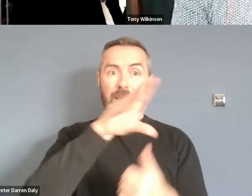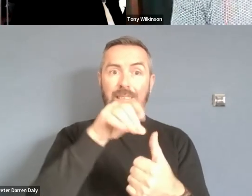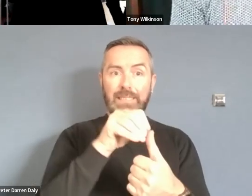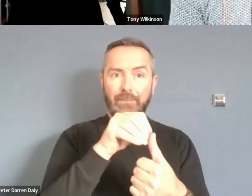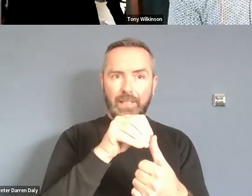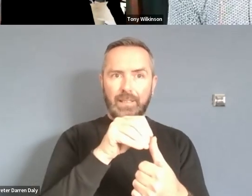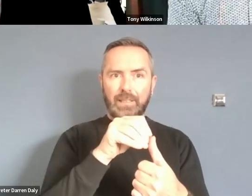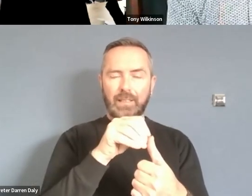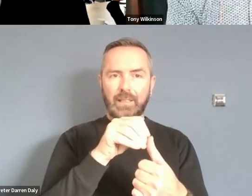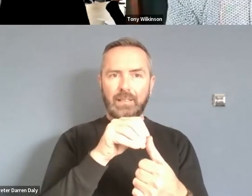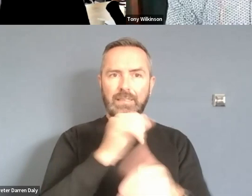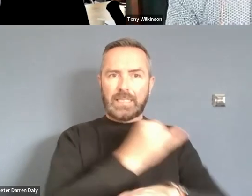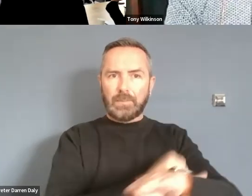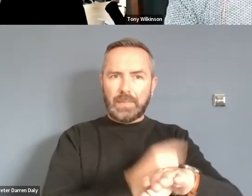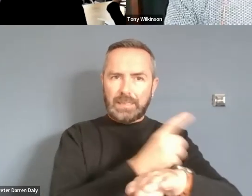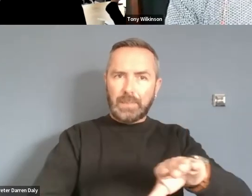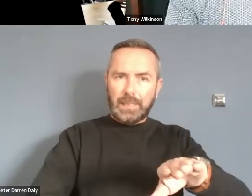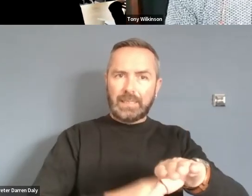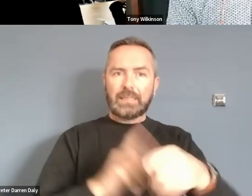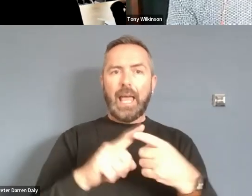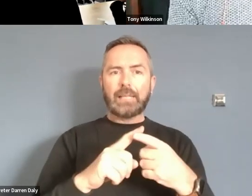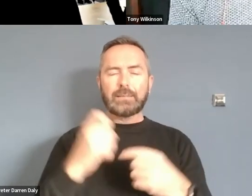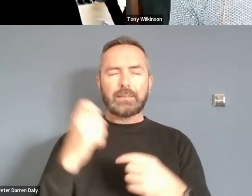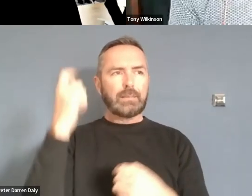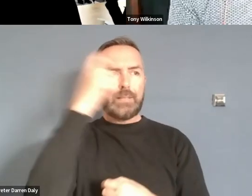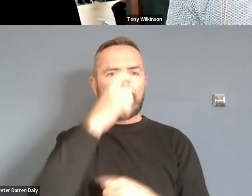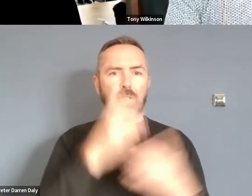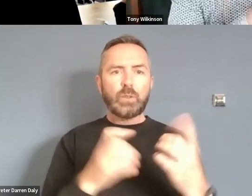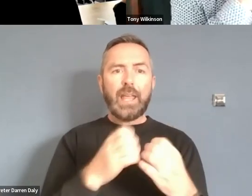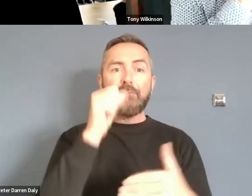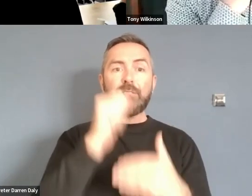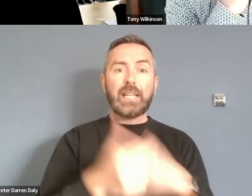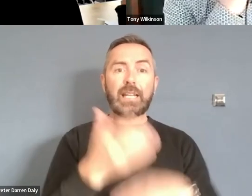also about difficulties doing everyday tasks, so two different questions.